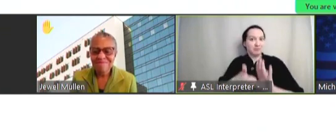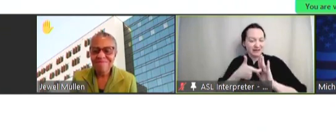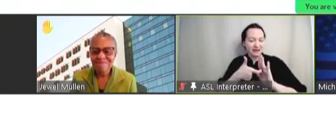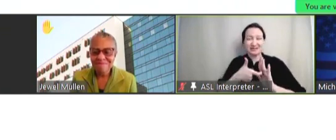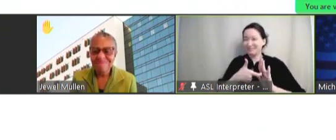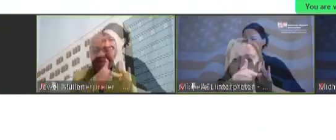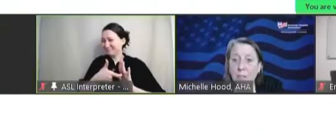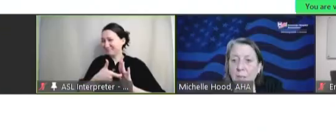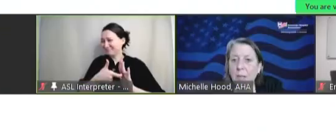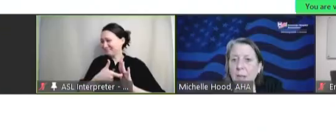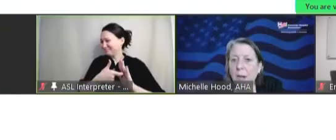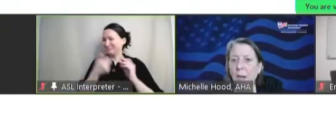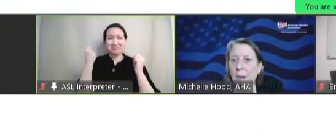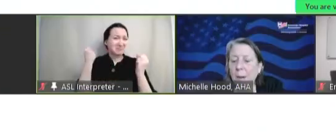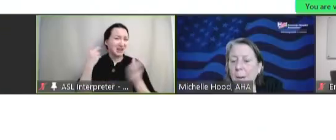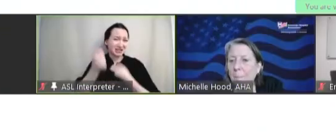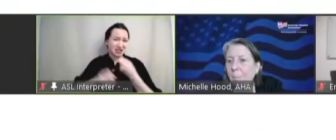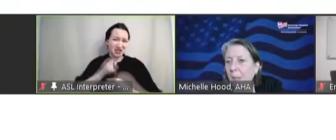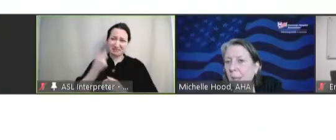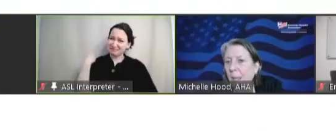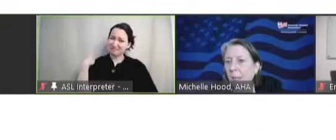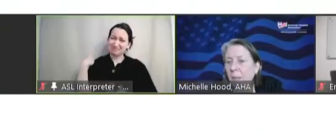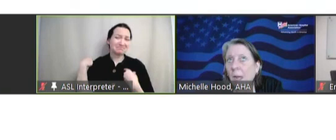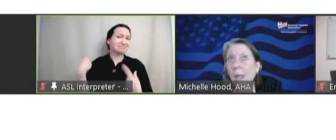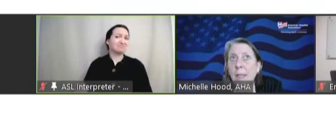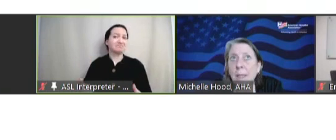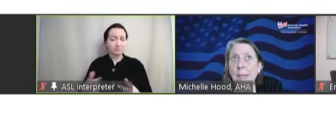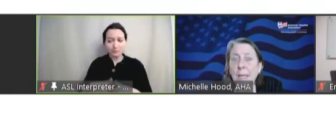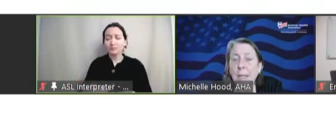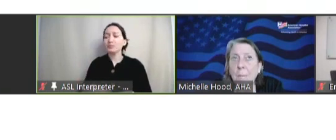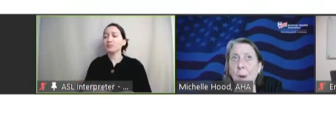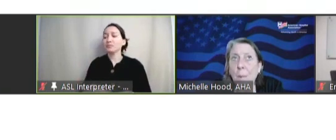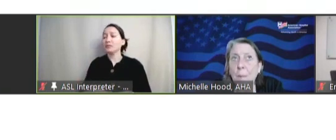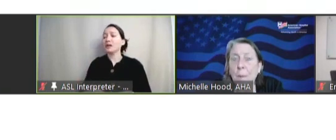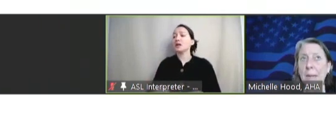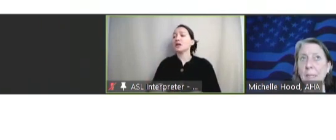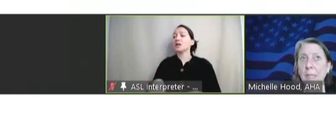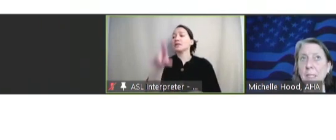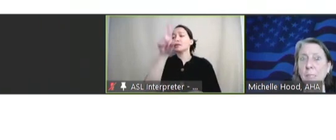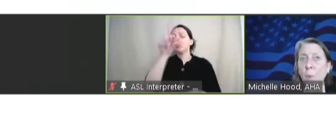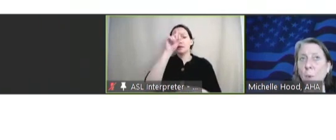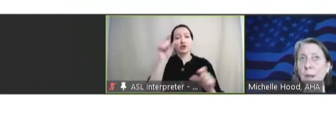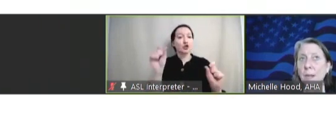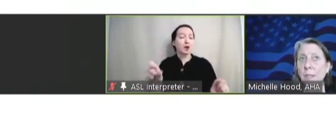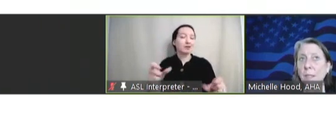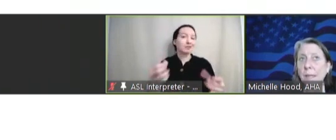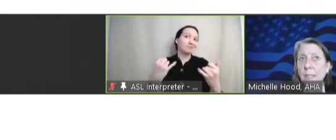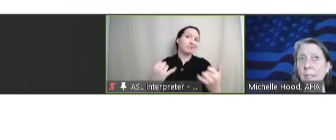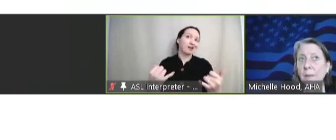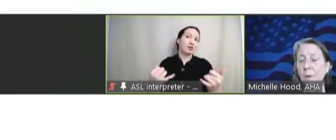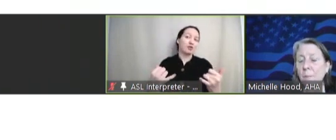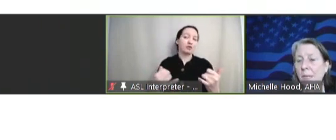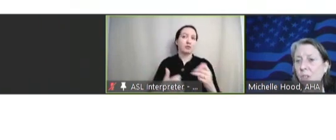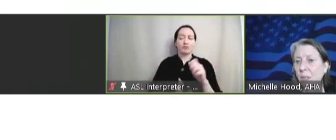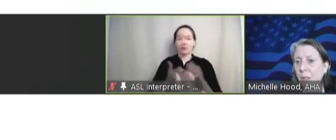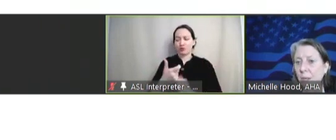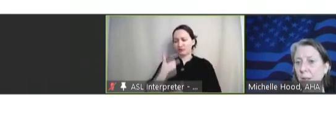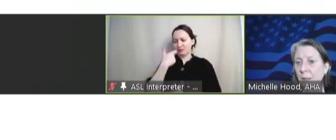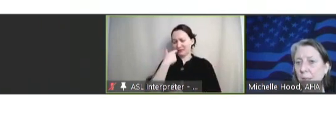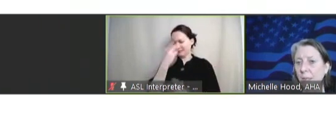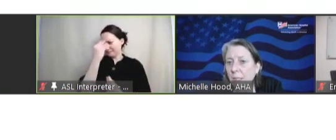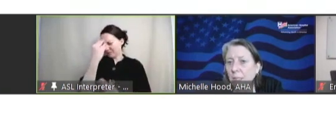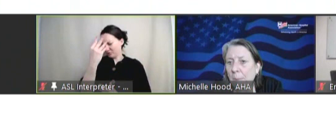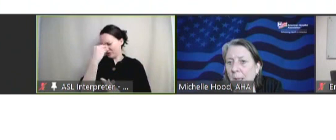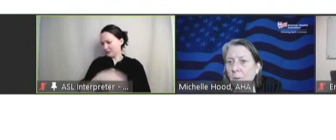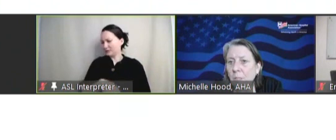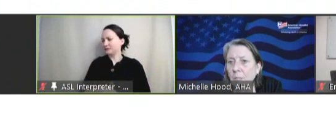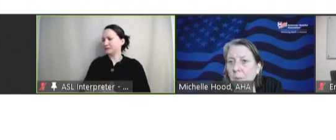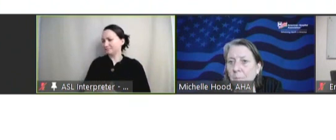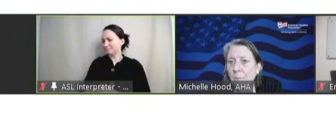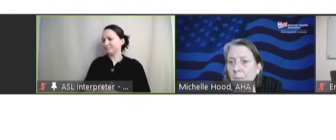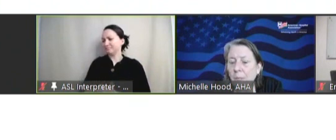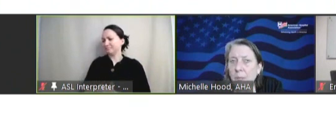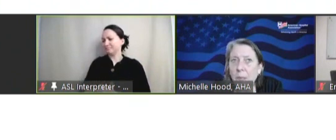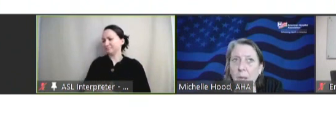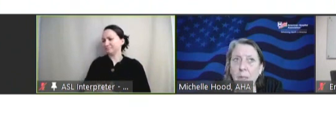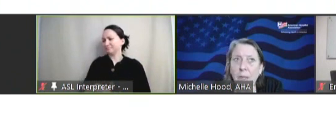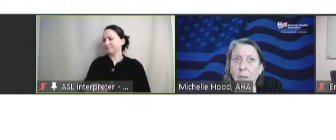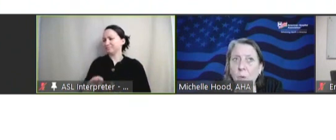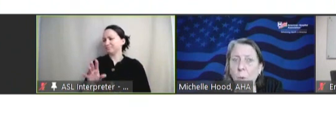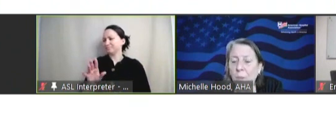many years. And I think probably at this point; the latest information is about little north of